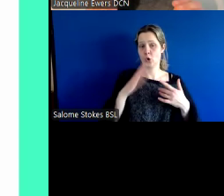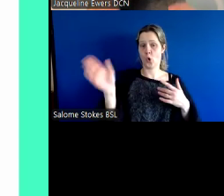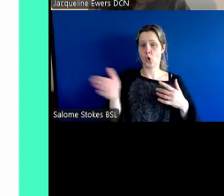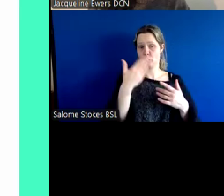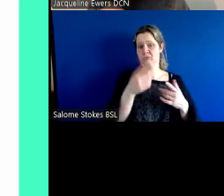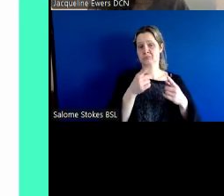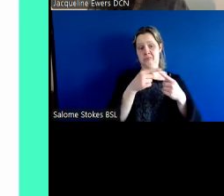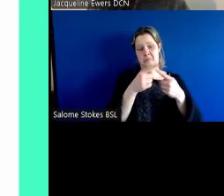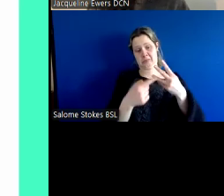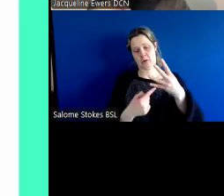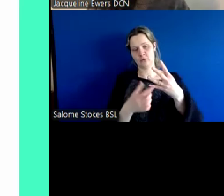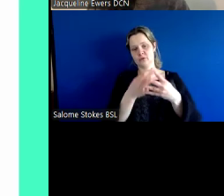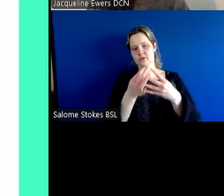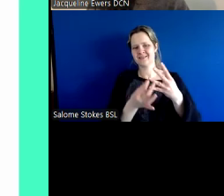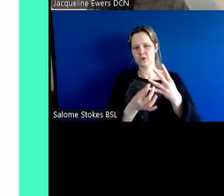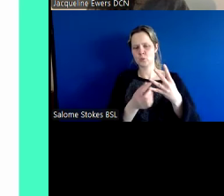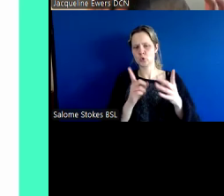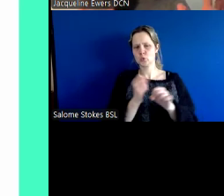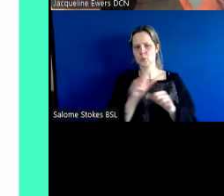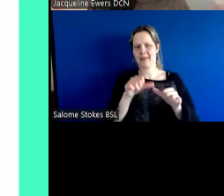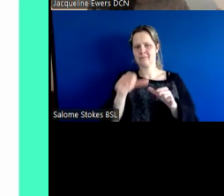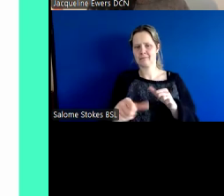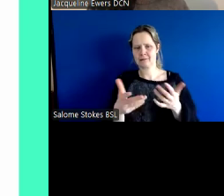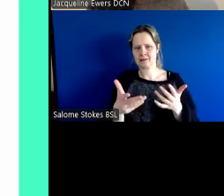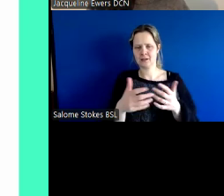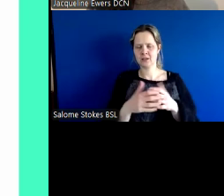and then how do you manage that email schedule,